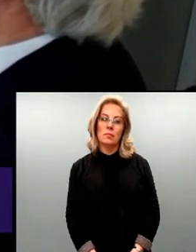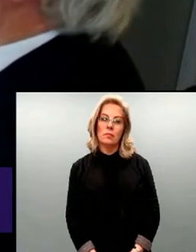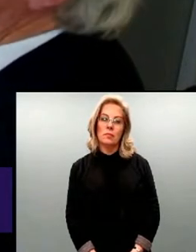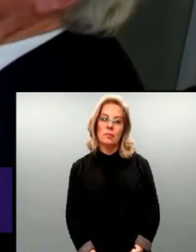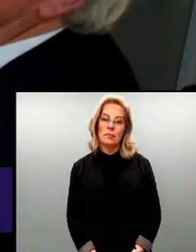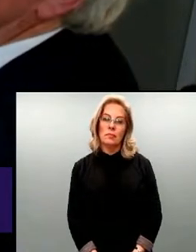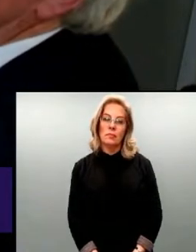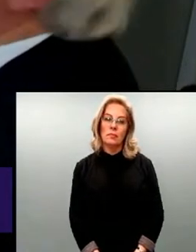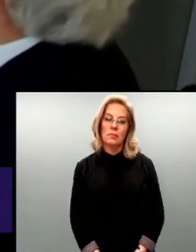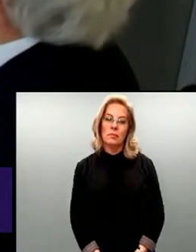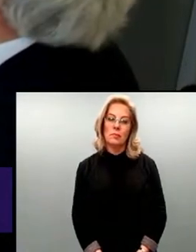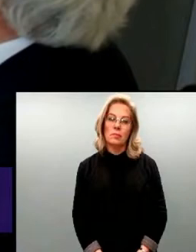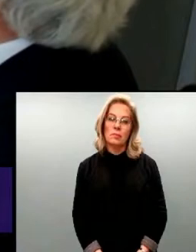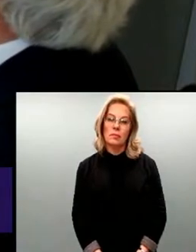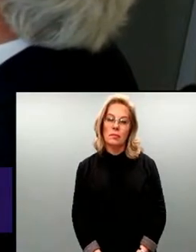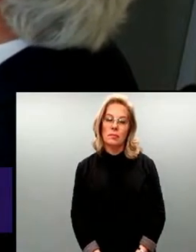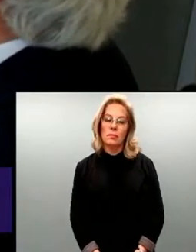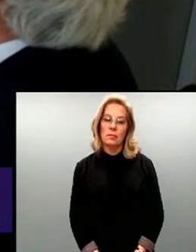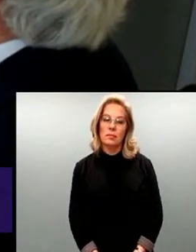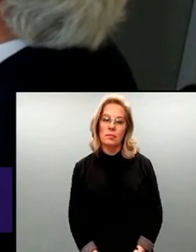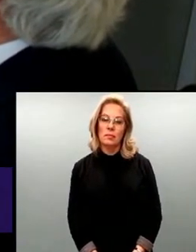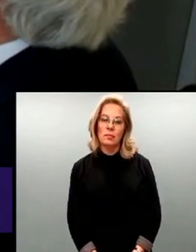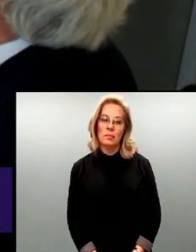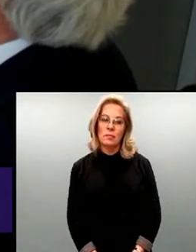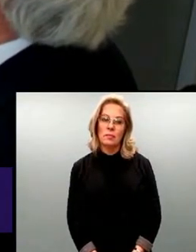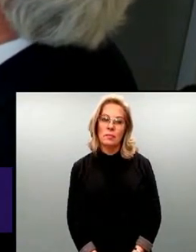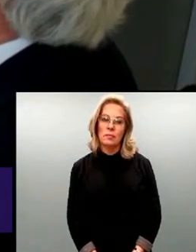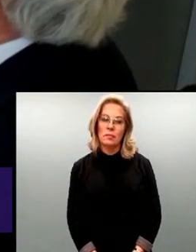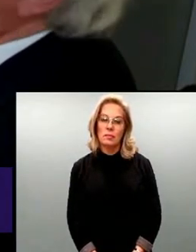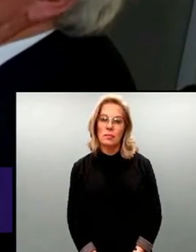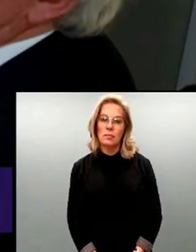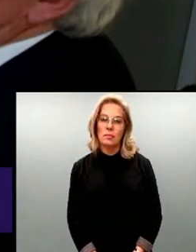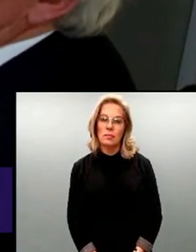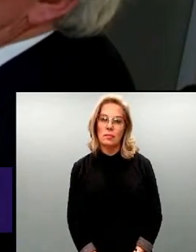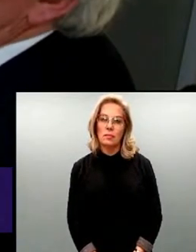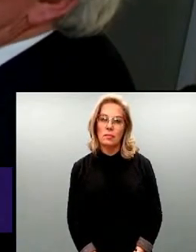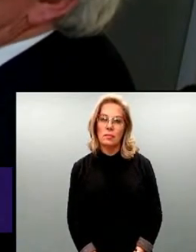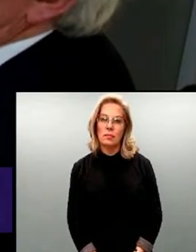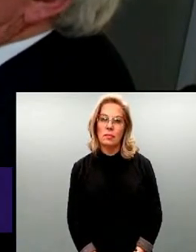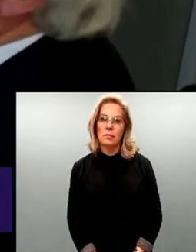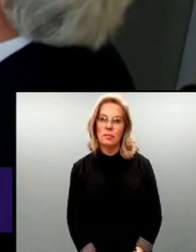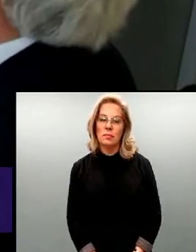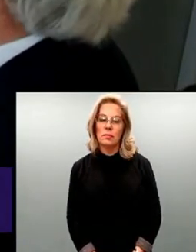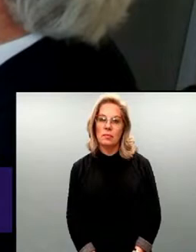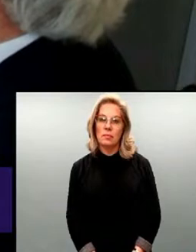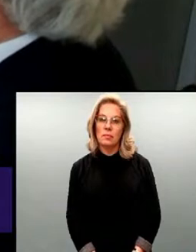Culturally - I'm sorry to interrupt. You can't just say, "Here's a question, give me an answer." Culturally, that's not